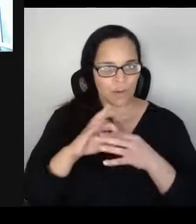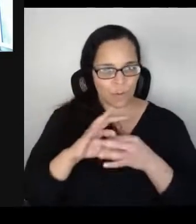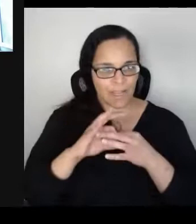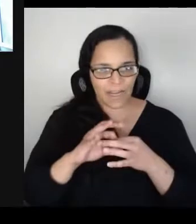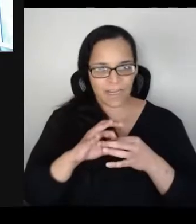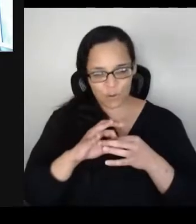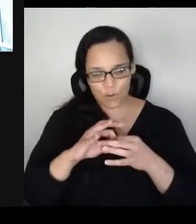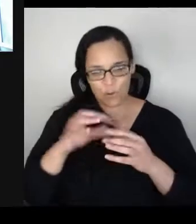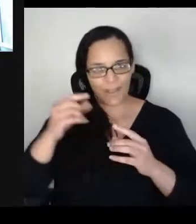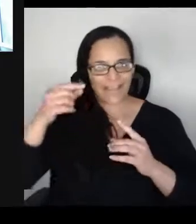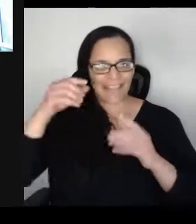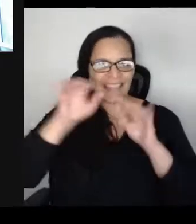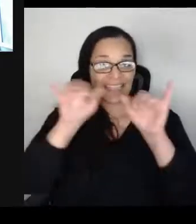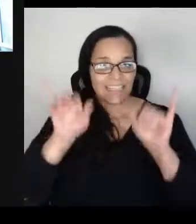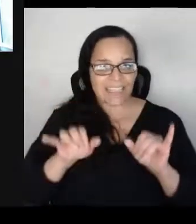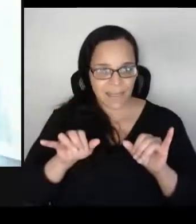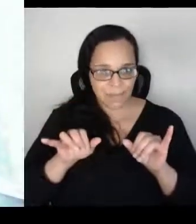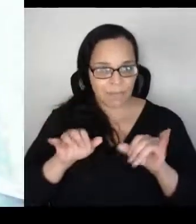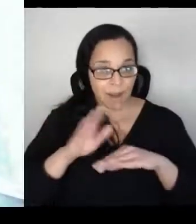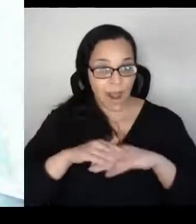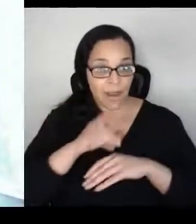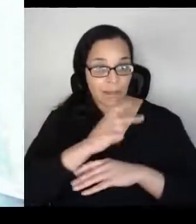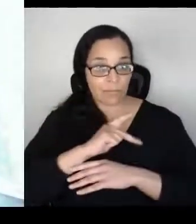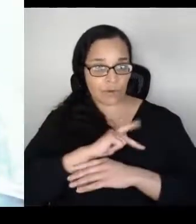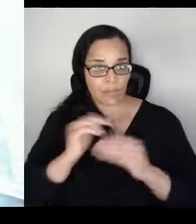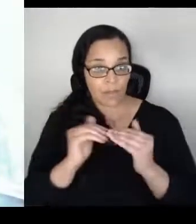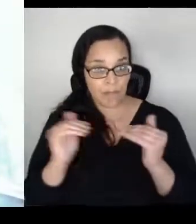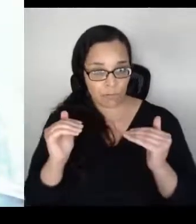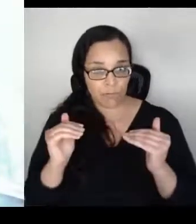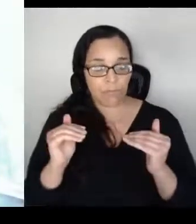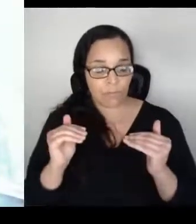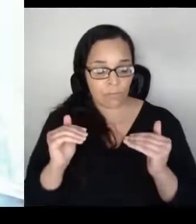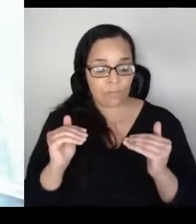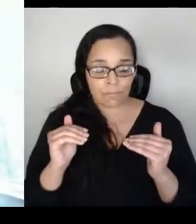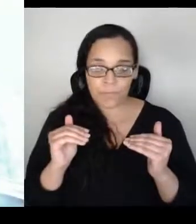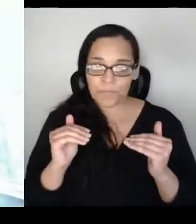on a personal level, I think what is really important